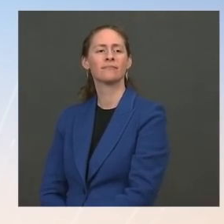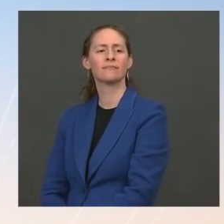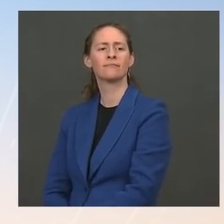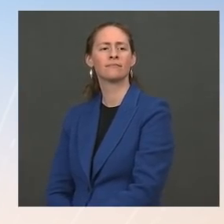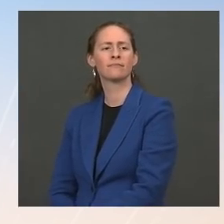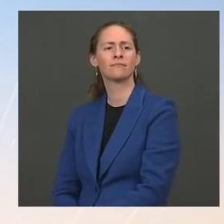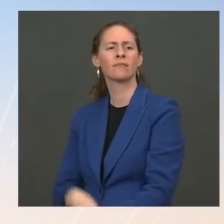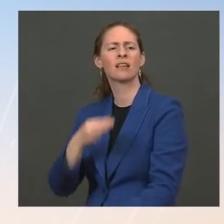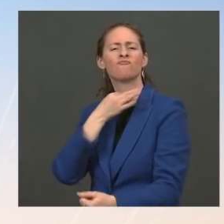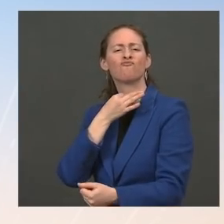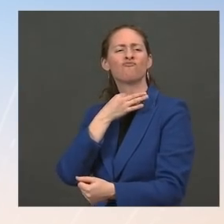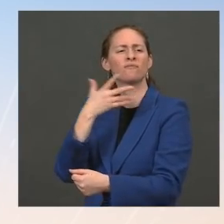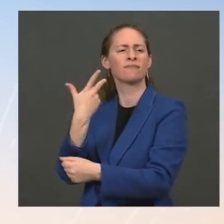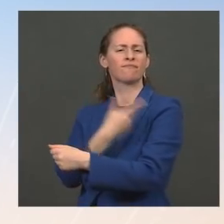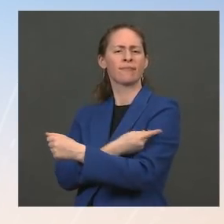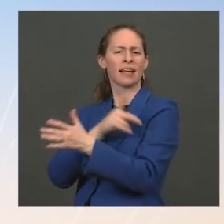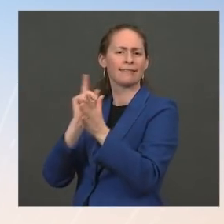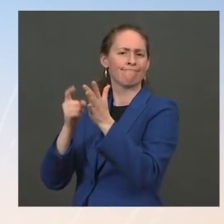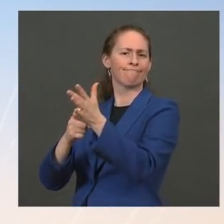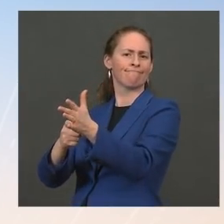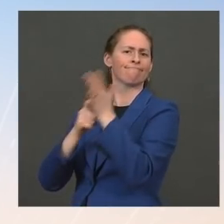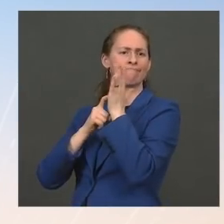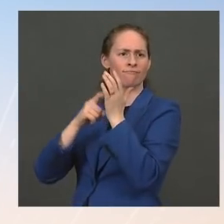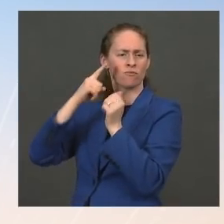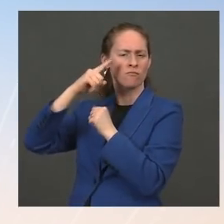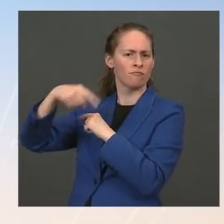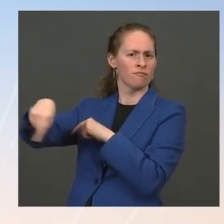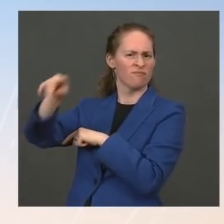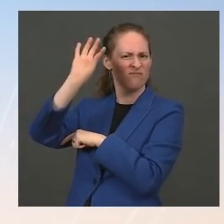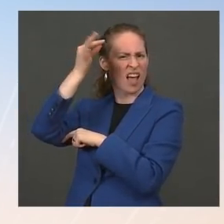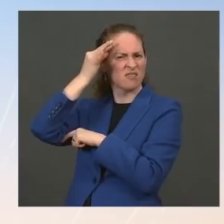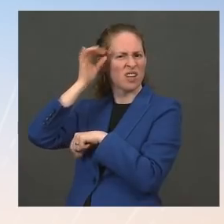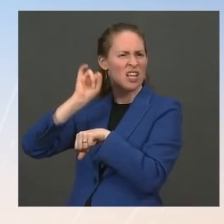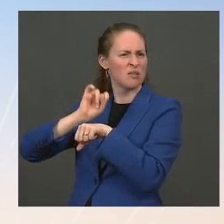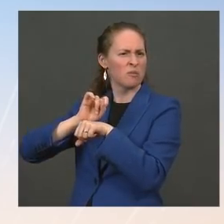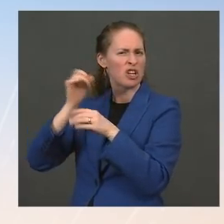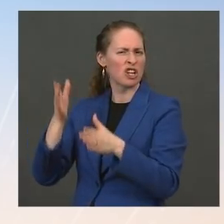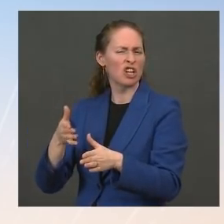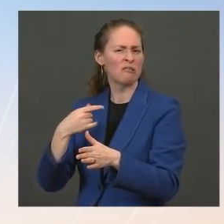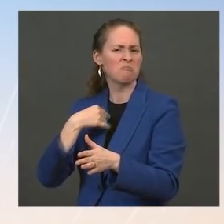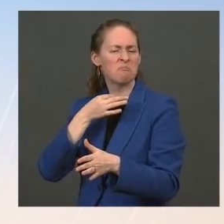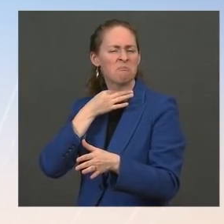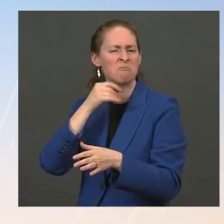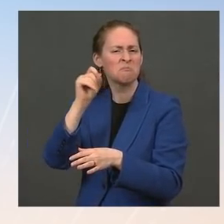of Government Employees praised the administration for announcing today that no unvaccinated worker will be suspended or dismissed